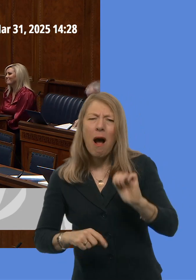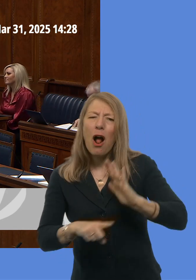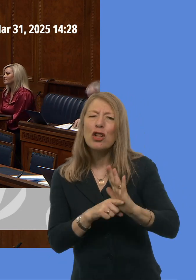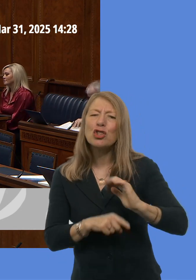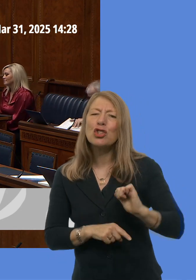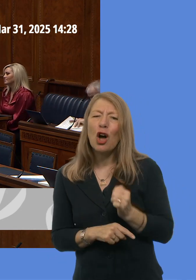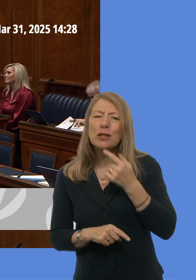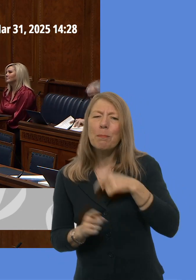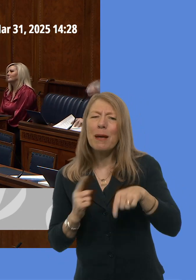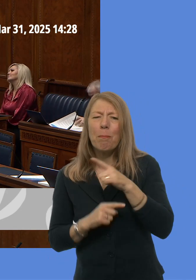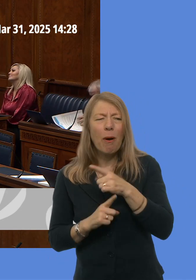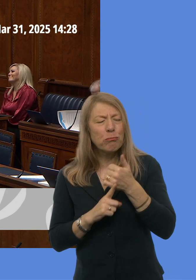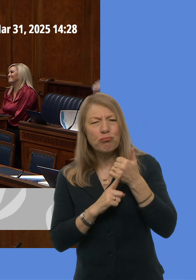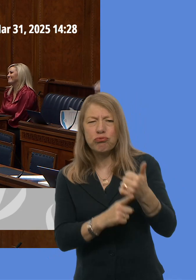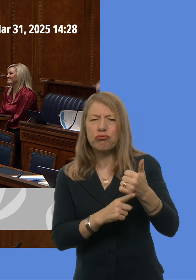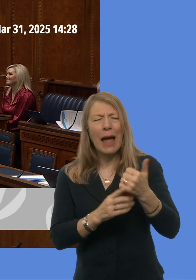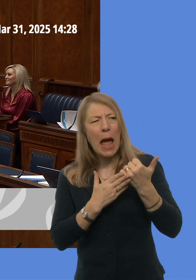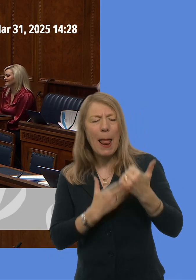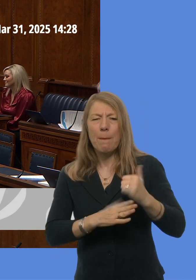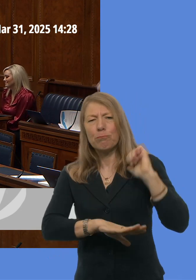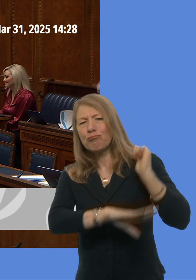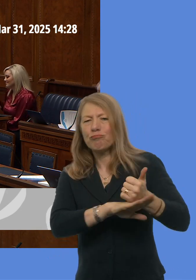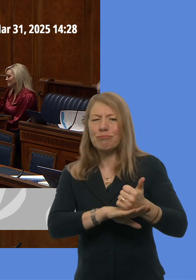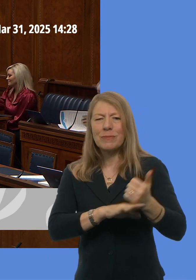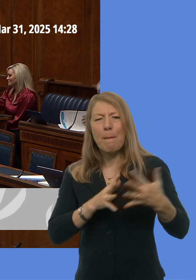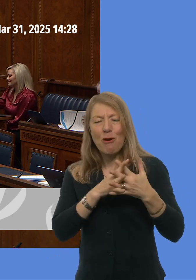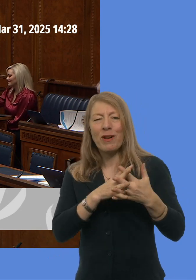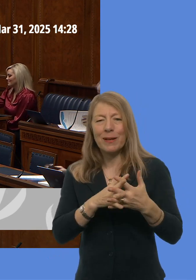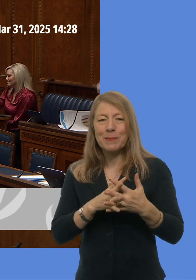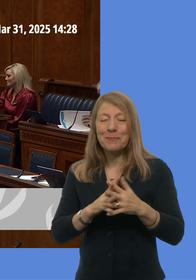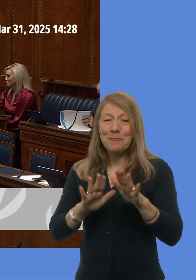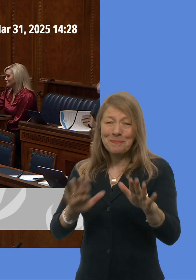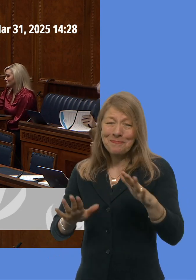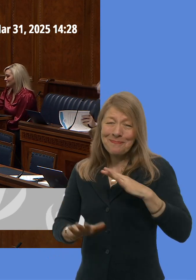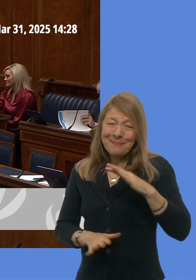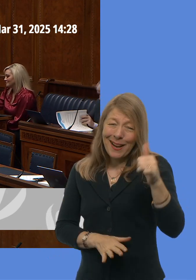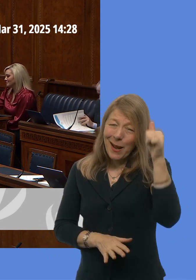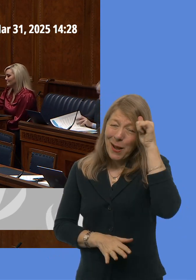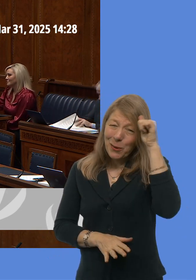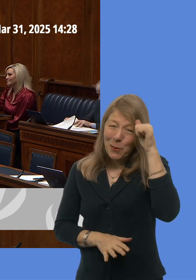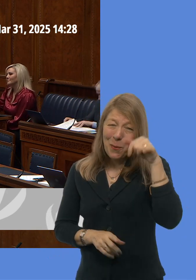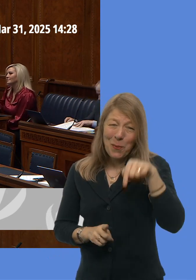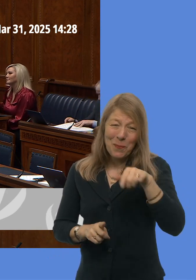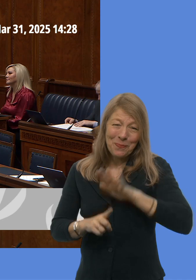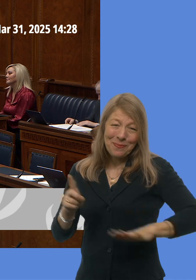Of course, with a name like Hannah, we know that there are strong Ulster Scots links there. I commend the Member for all the work